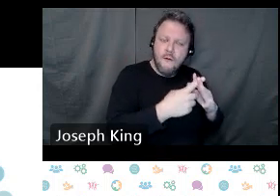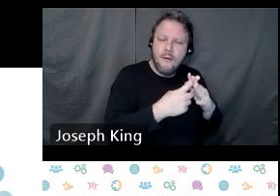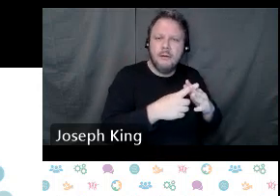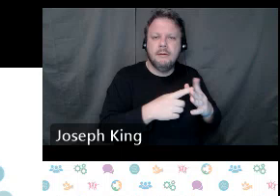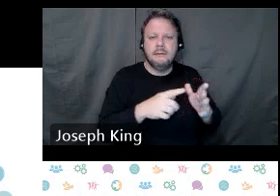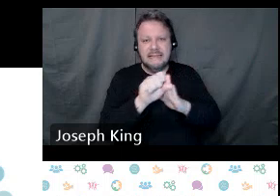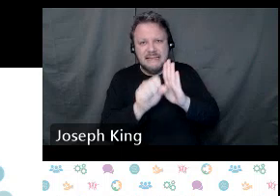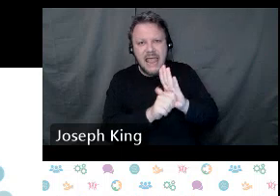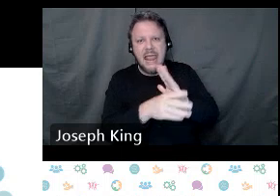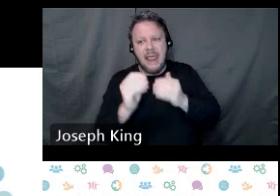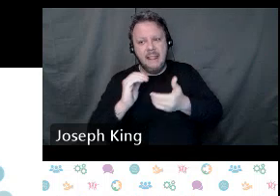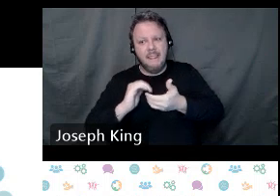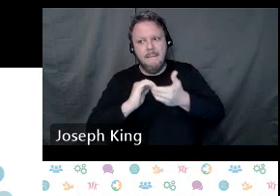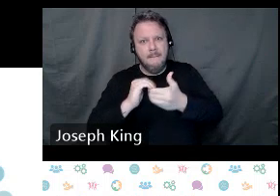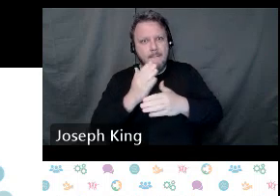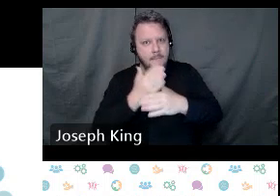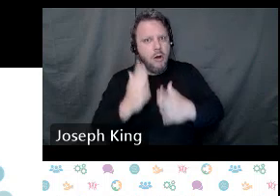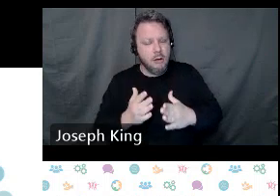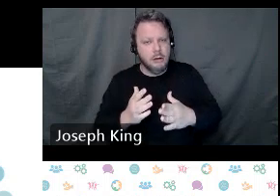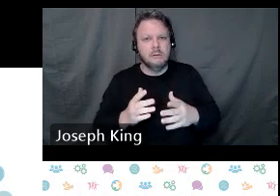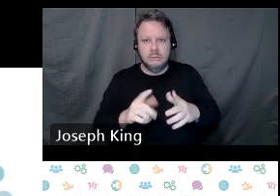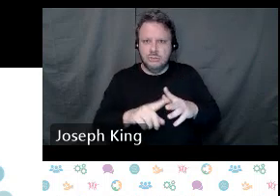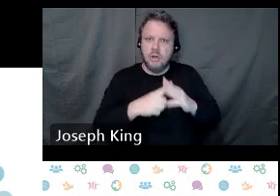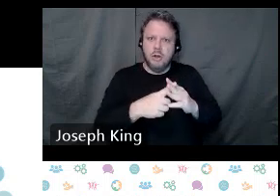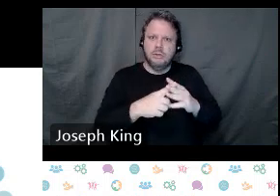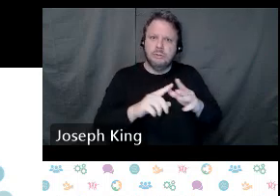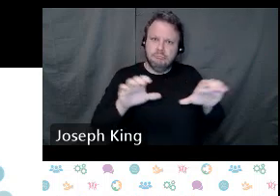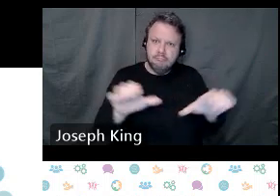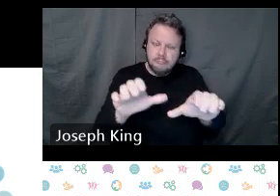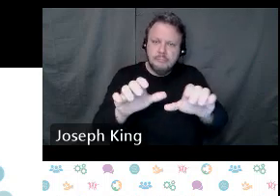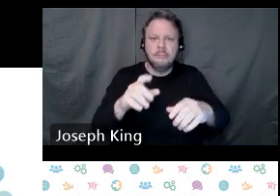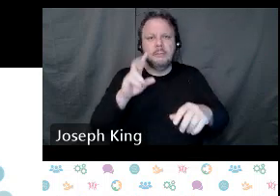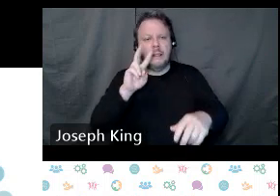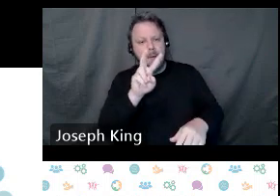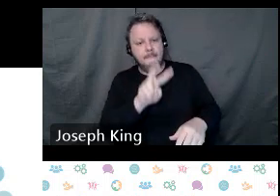partners began to execute the plan's priorities. Monitor progress.